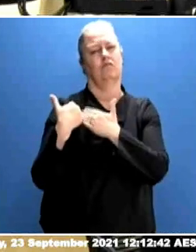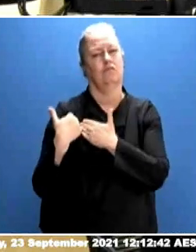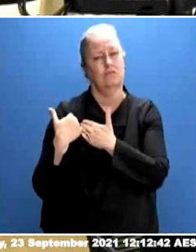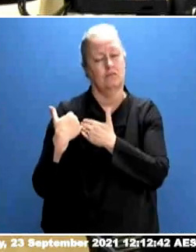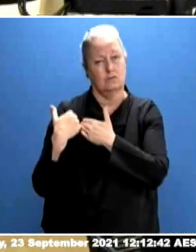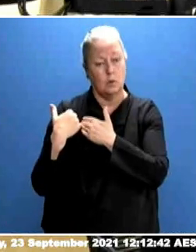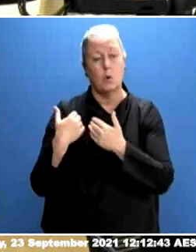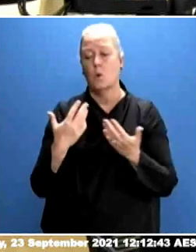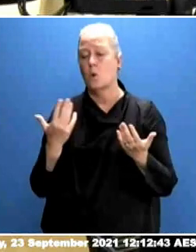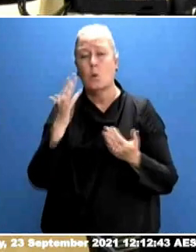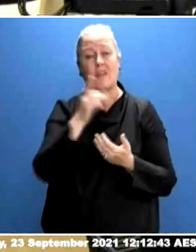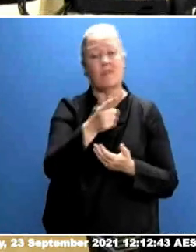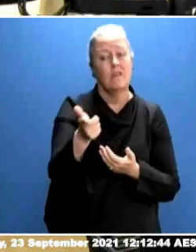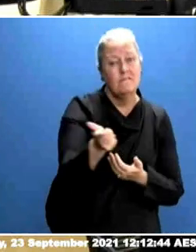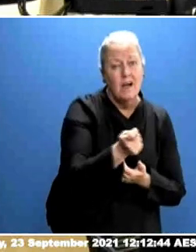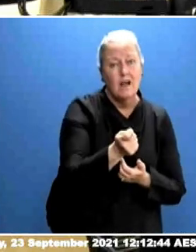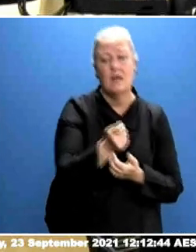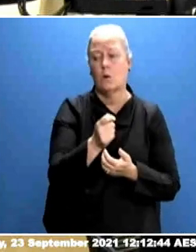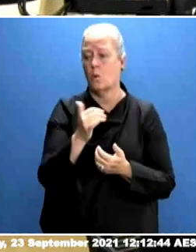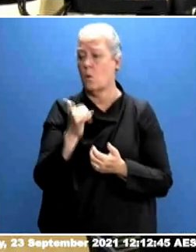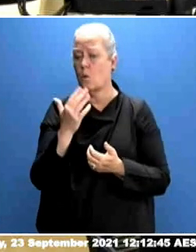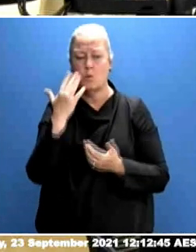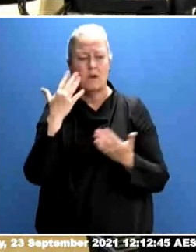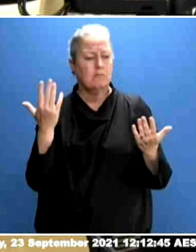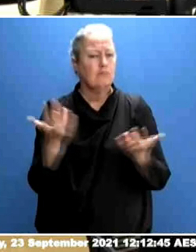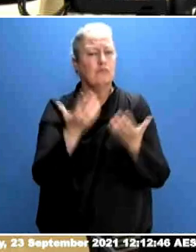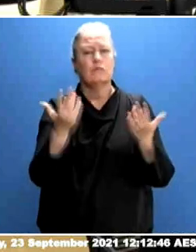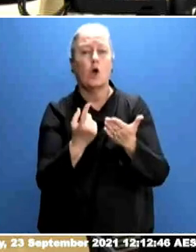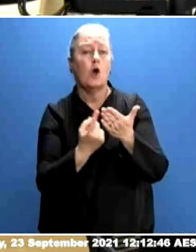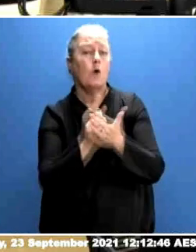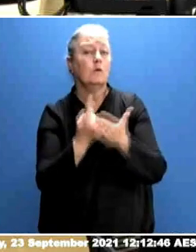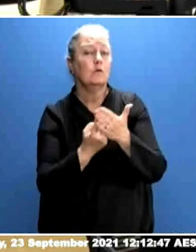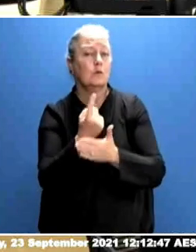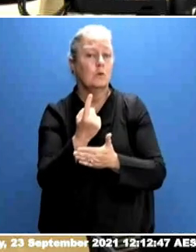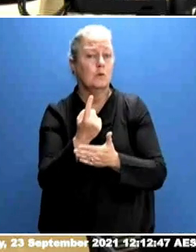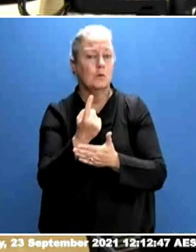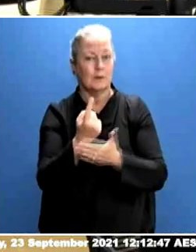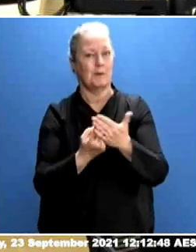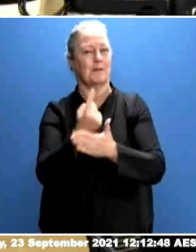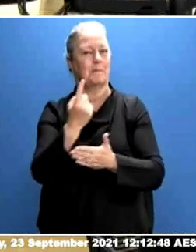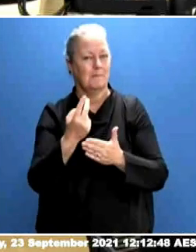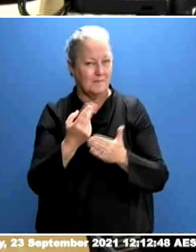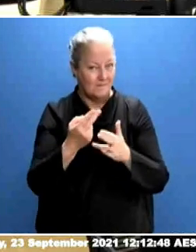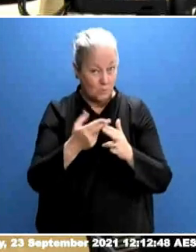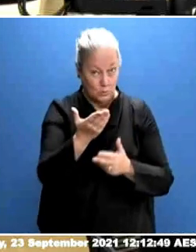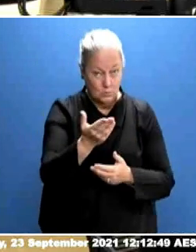when invited or when the opportunity arises, provide opinion